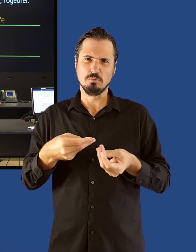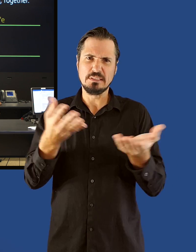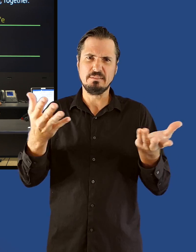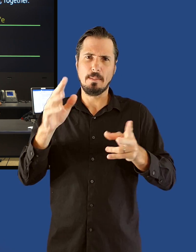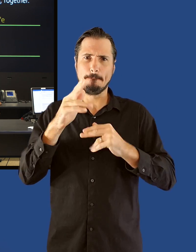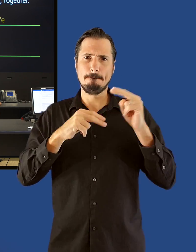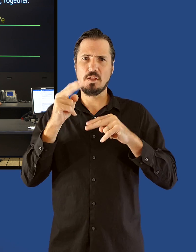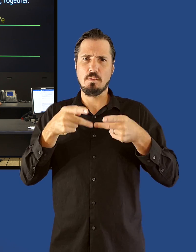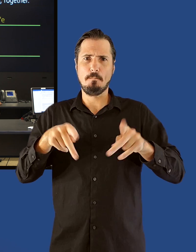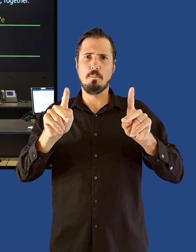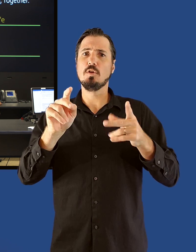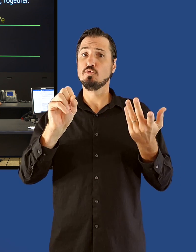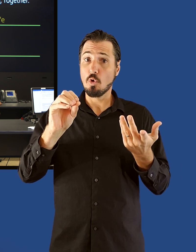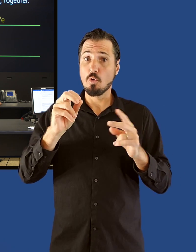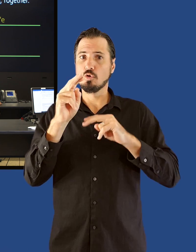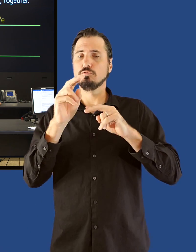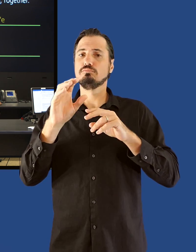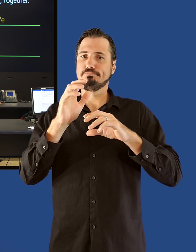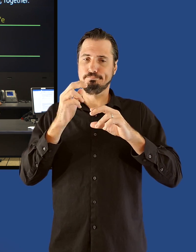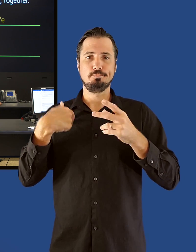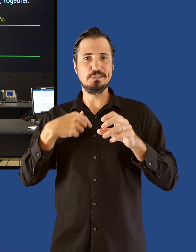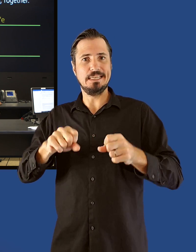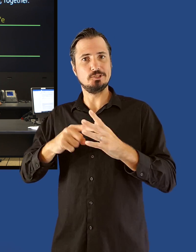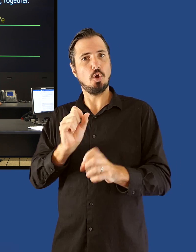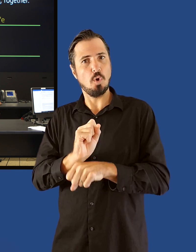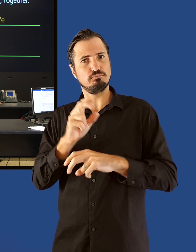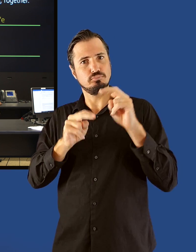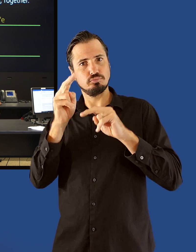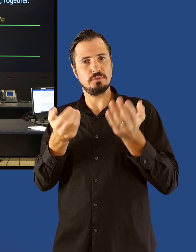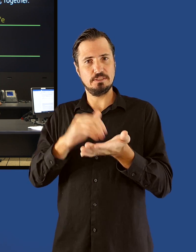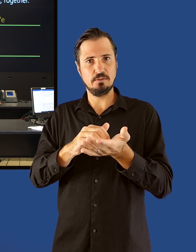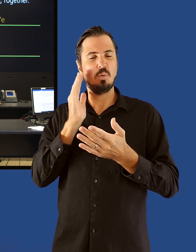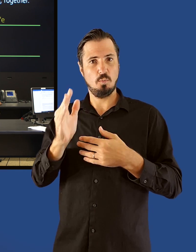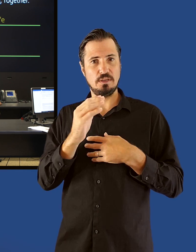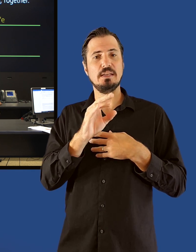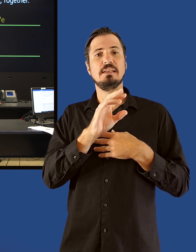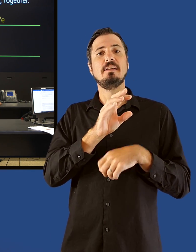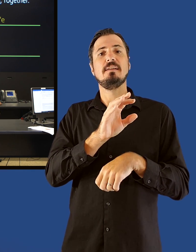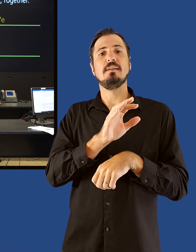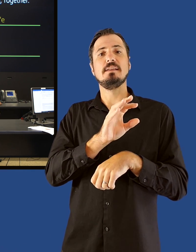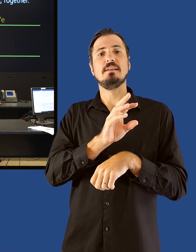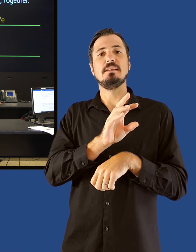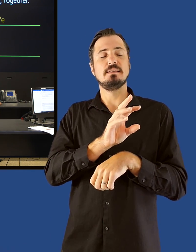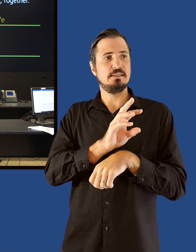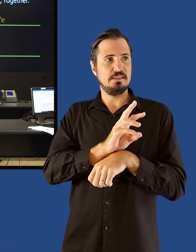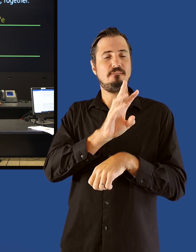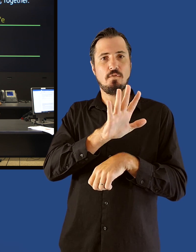The Buildings Division counter hours will be 7:15 a.m. to 5 p.m. Monday to Thursday, closed on Fridays.